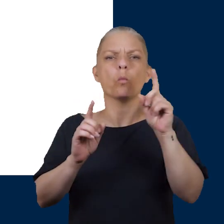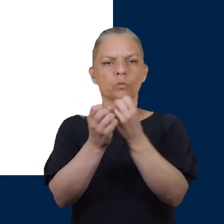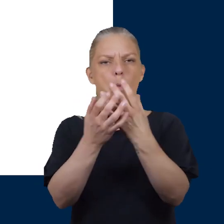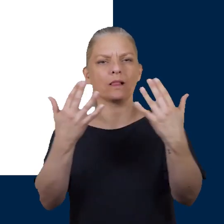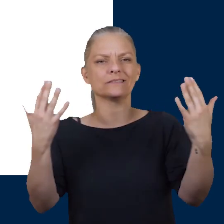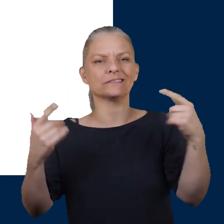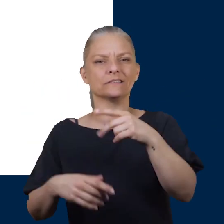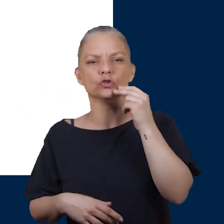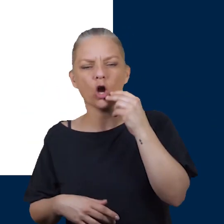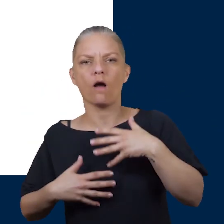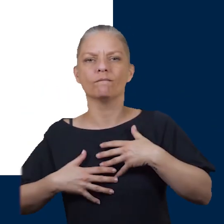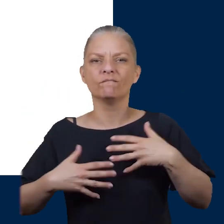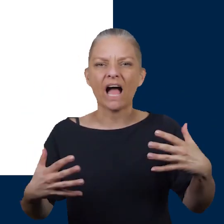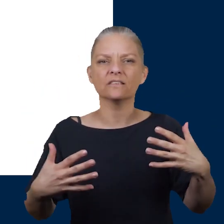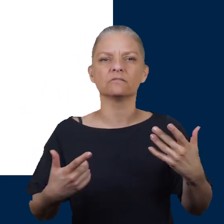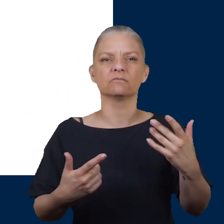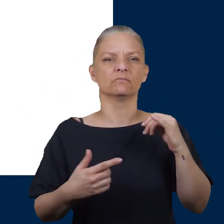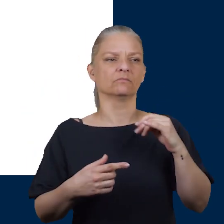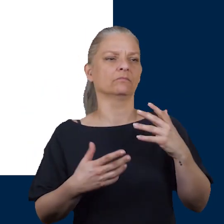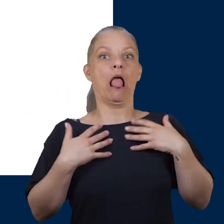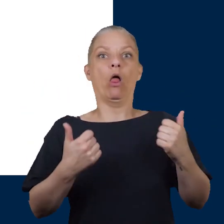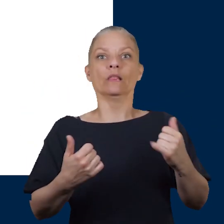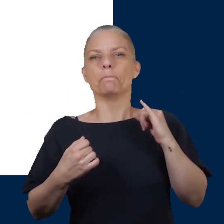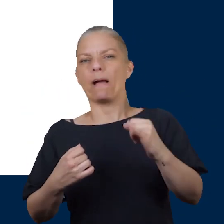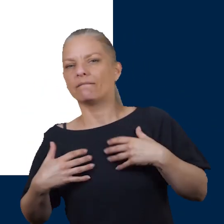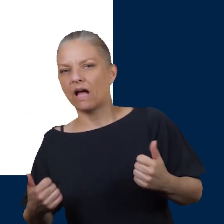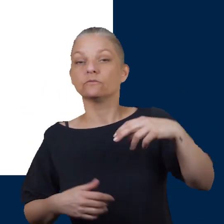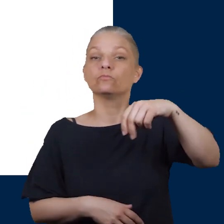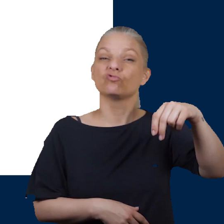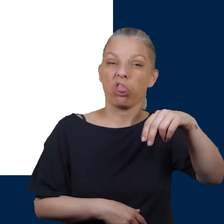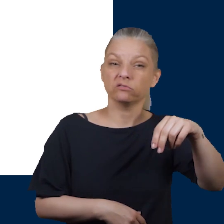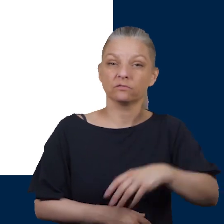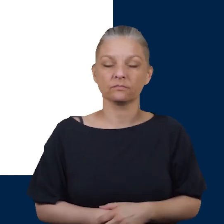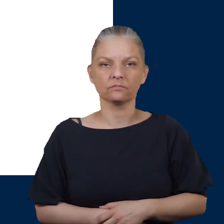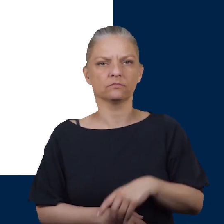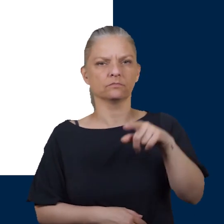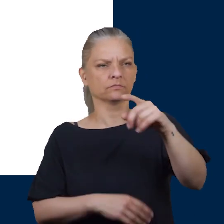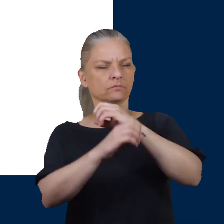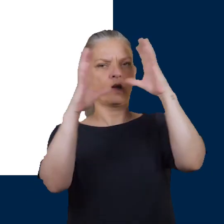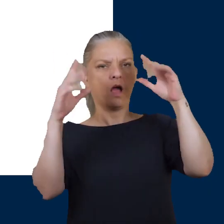If you look at this next diagram this shows you the quantities for sugar, fat, saturated